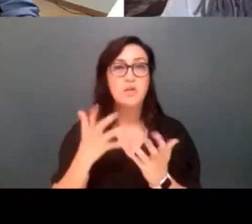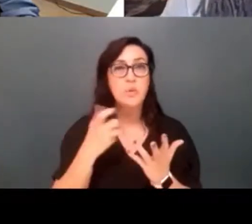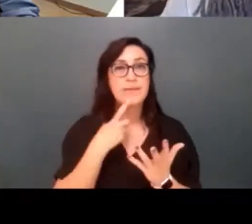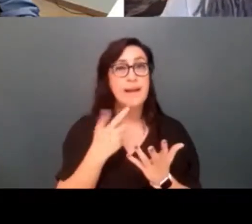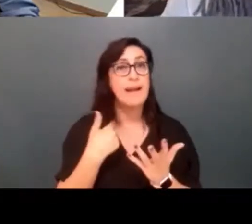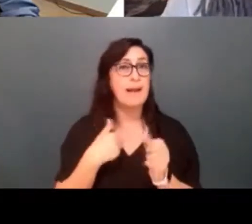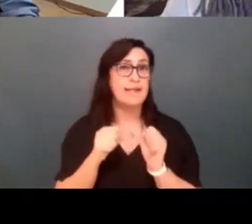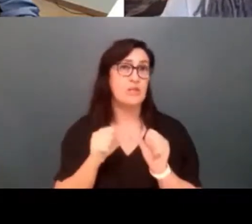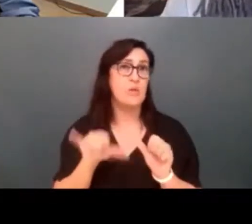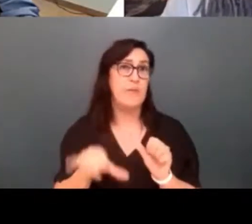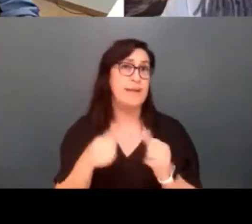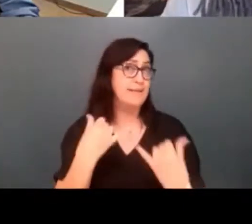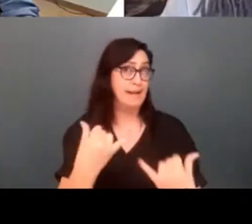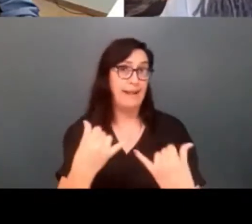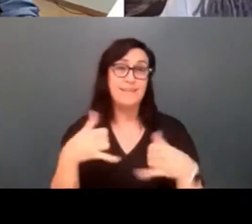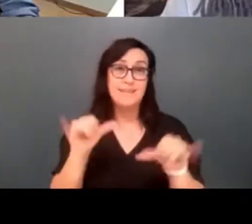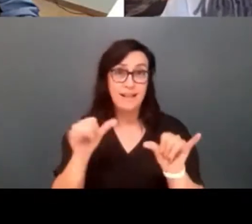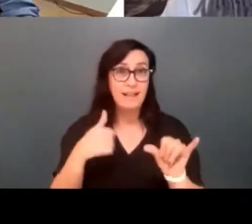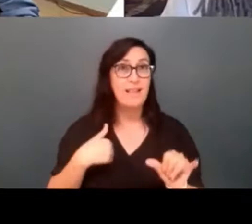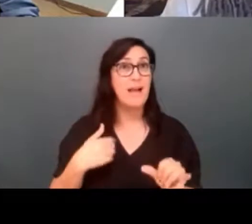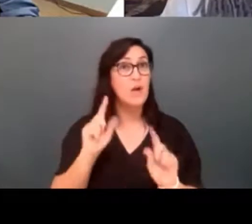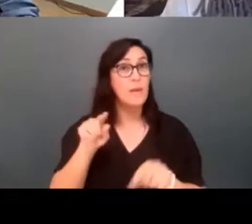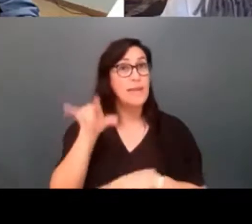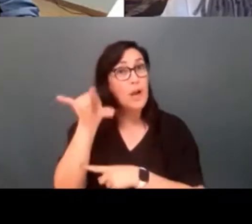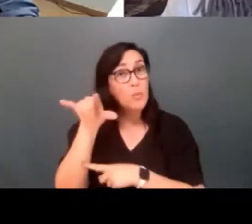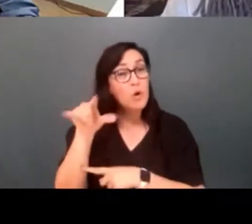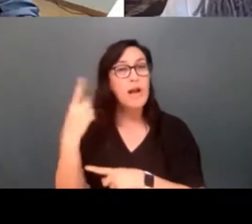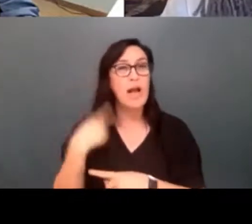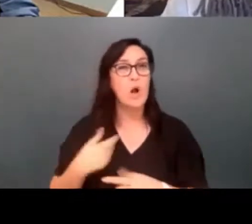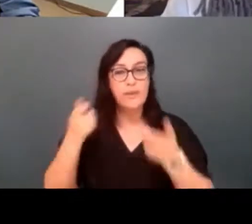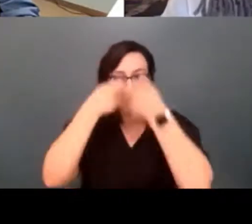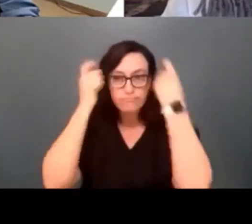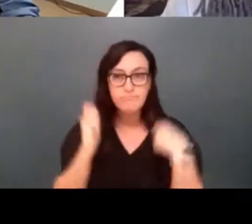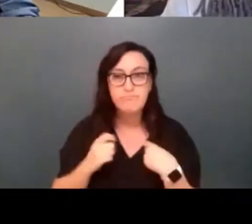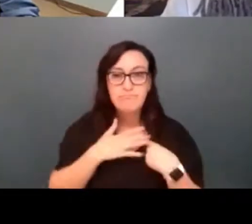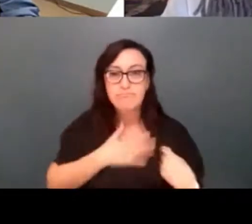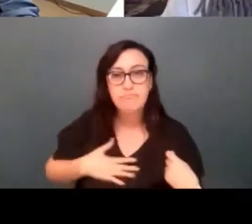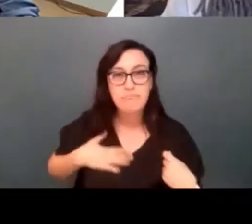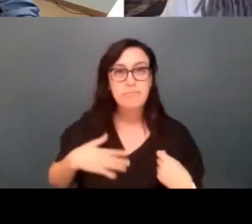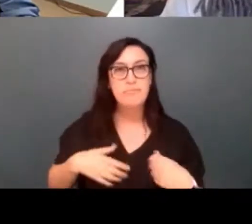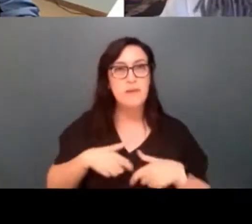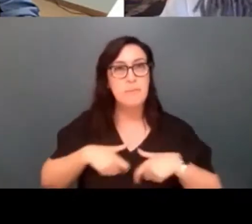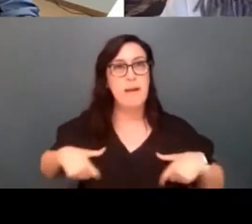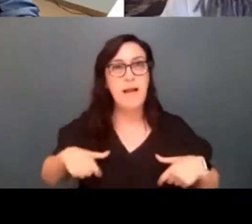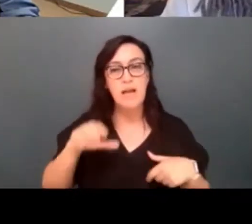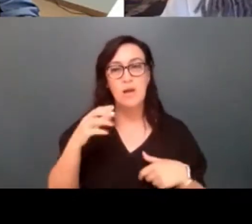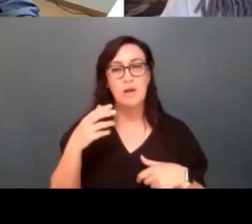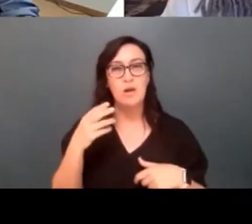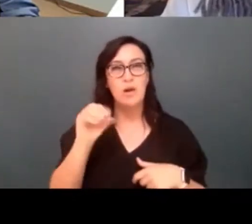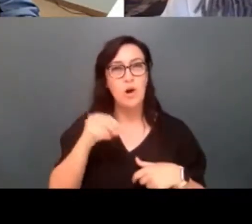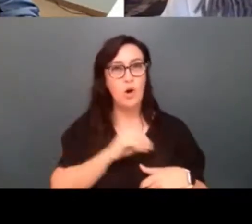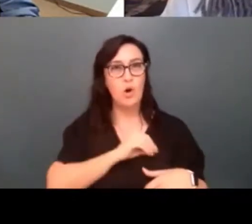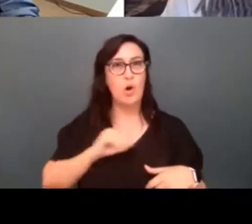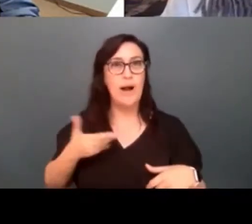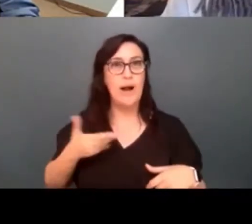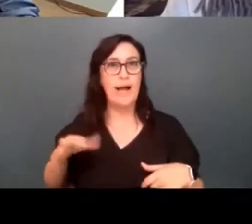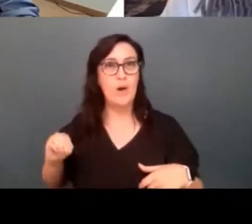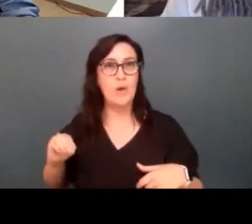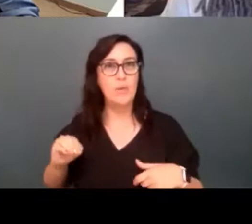without wearing my Ohio State hoodie. Because I just want to get through the security line. And so you can talk smack me about Ohio State in the Big ten football,